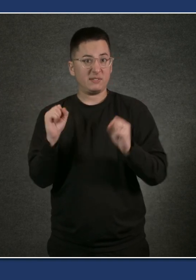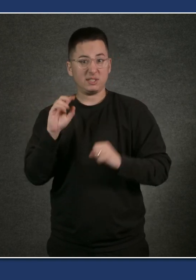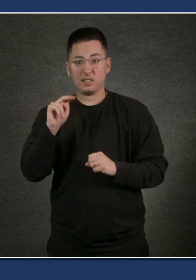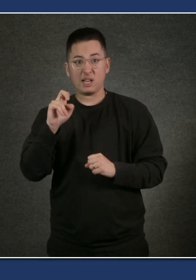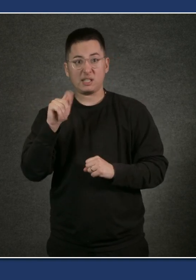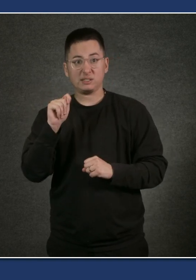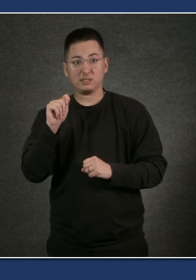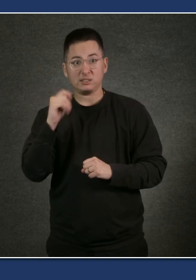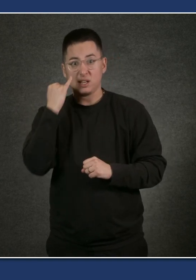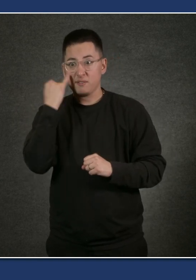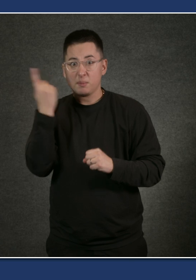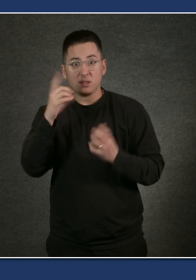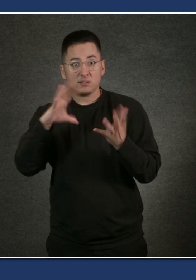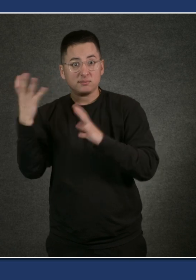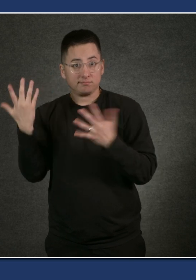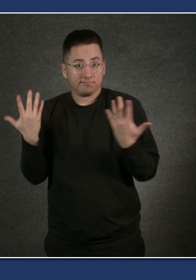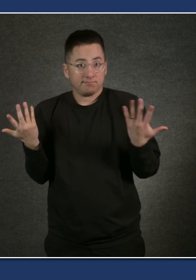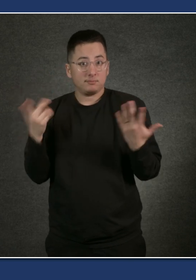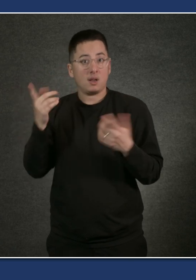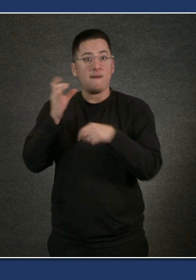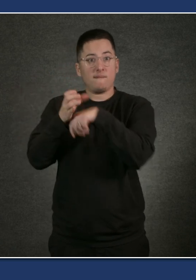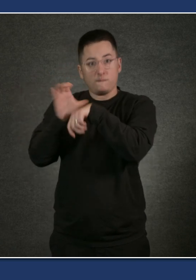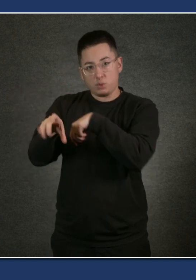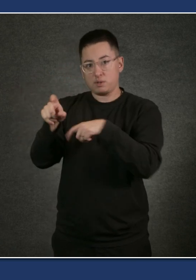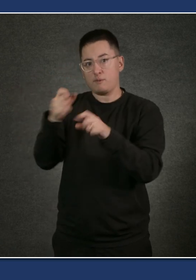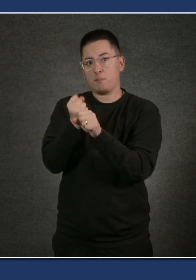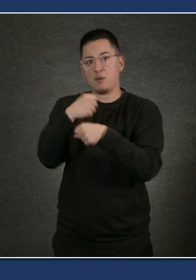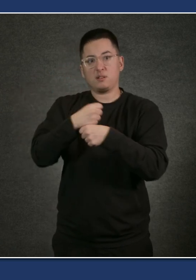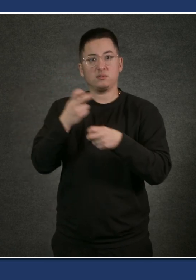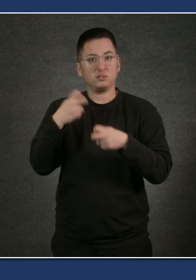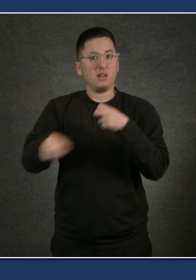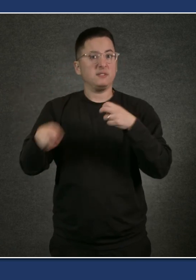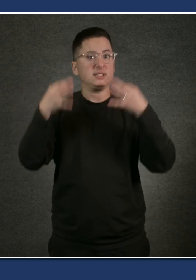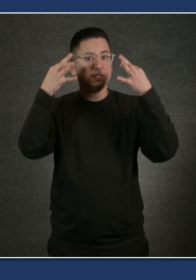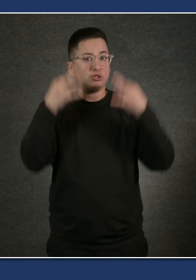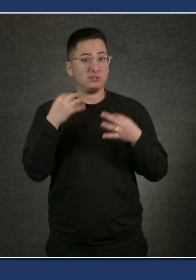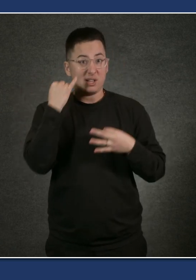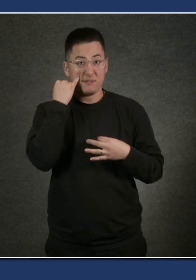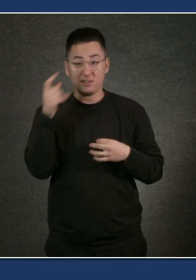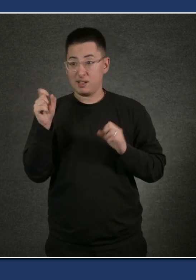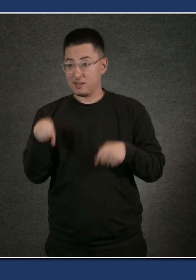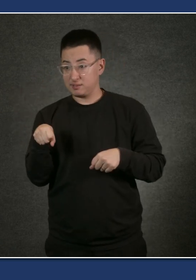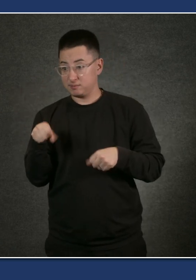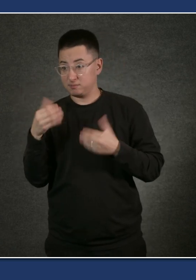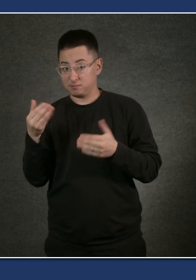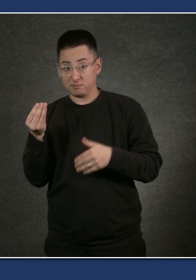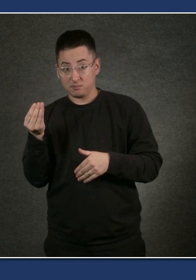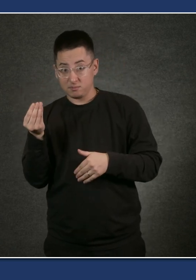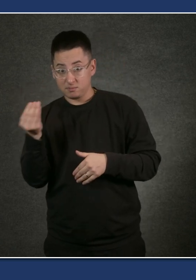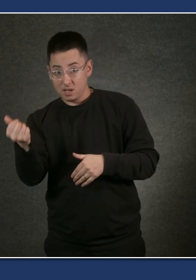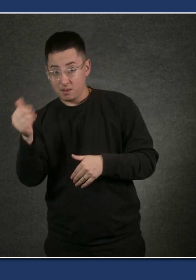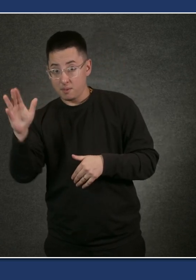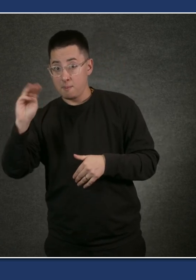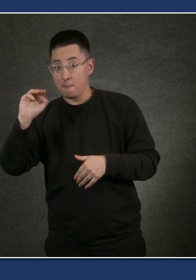have to turn down other support benefits and navigate a complex web when they begin working again.